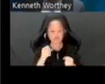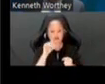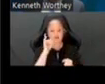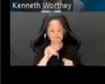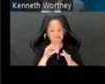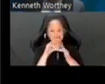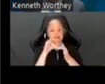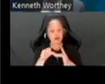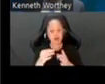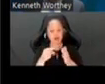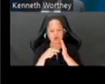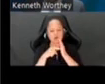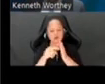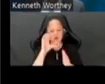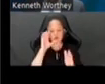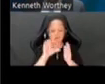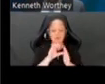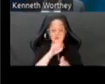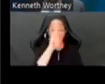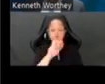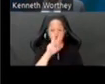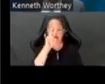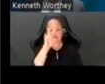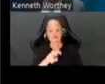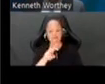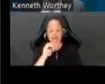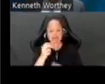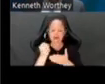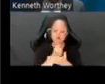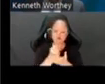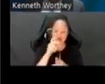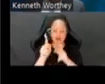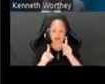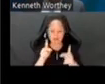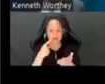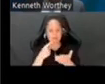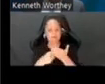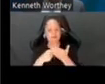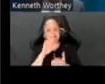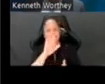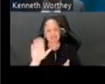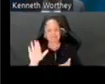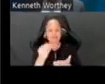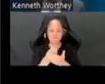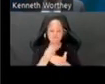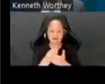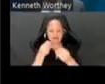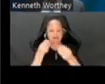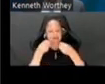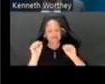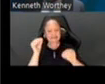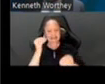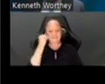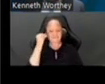pictures of dollar signs, credit cards, people discussing the finances and the sale of a